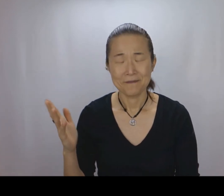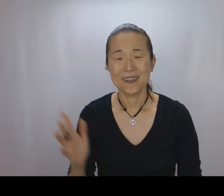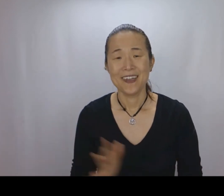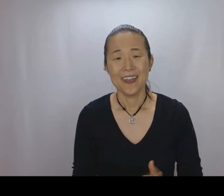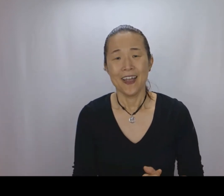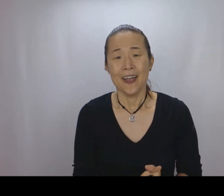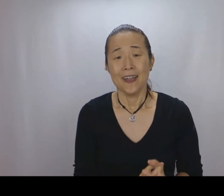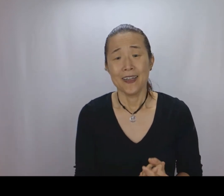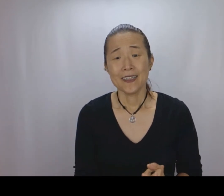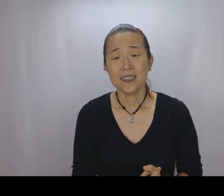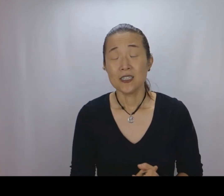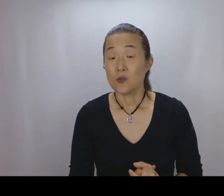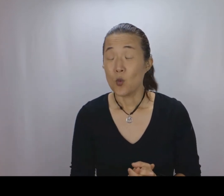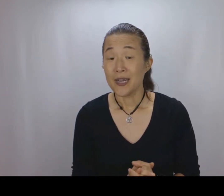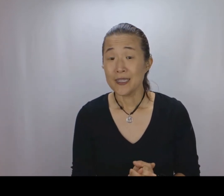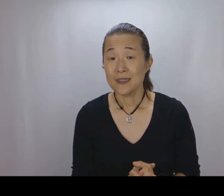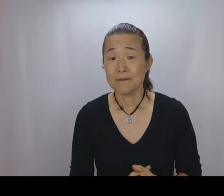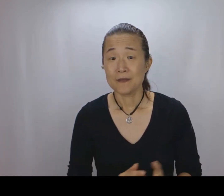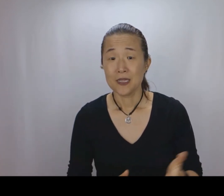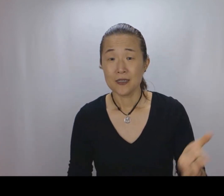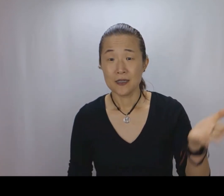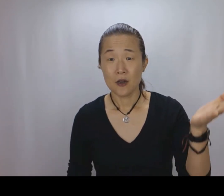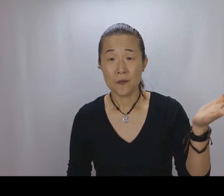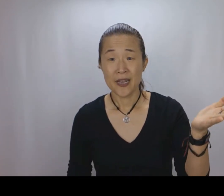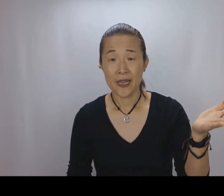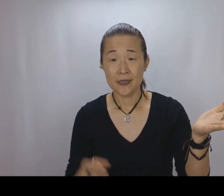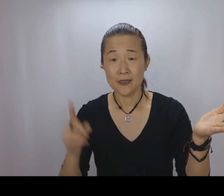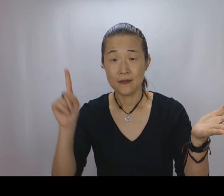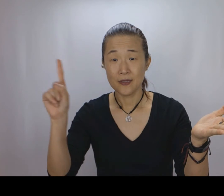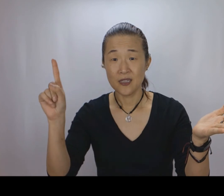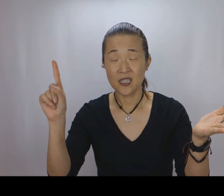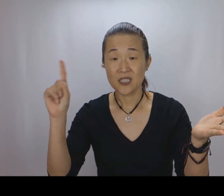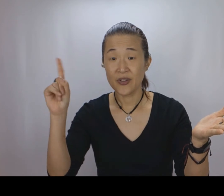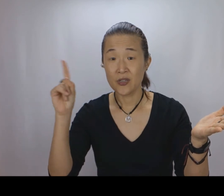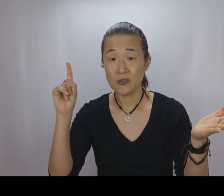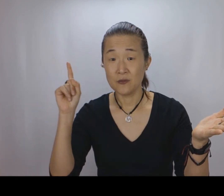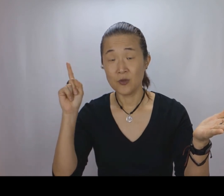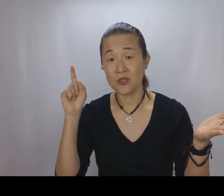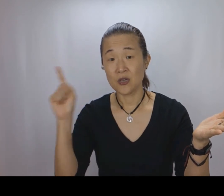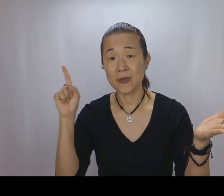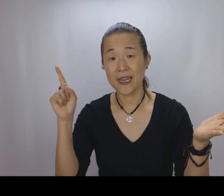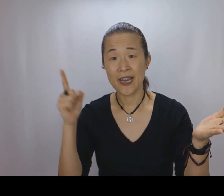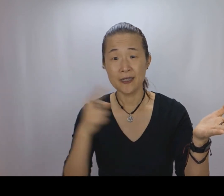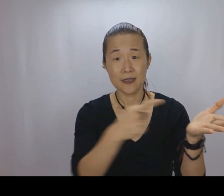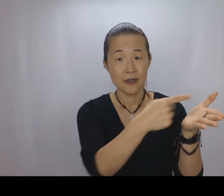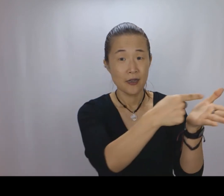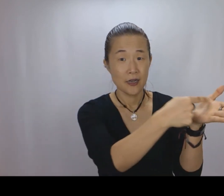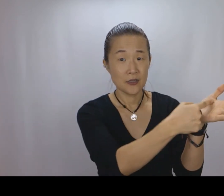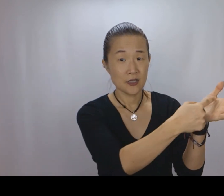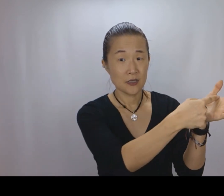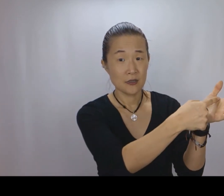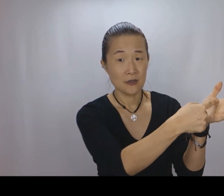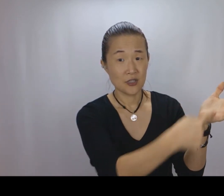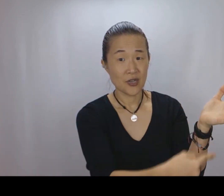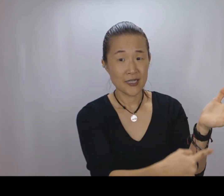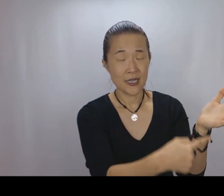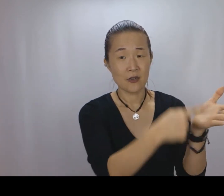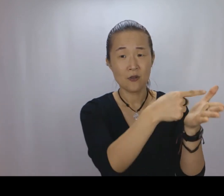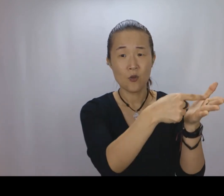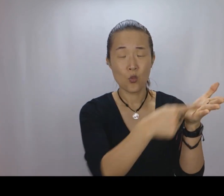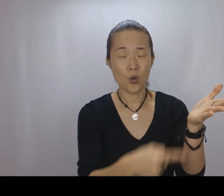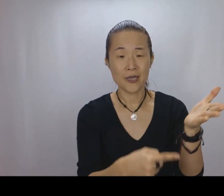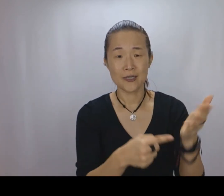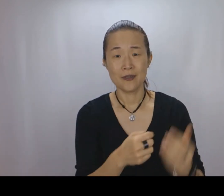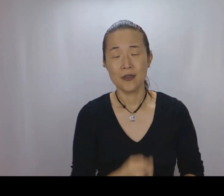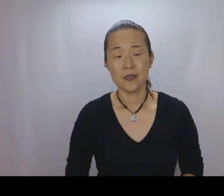Next is what. Open hand. Index finger with your dominant hand, and just going to strike down. What.